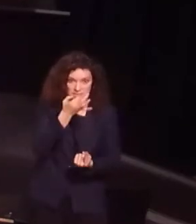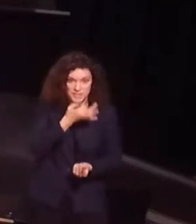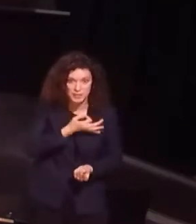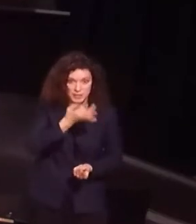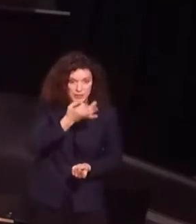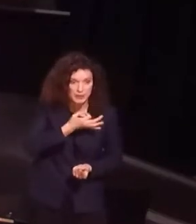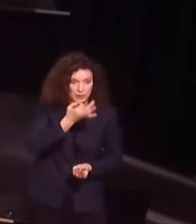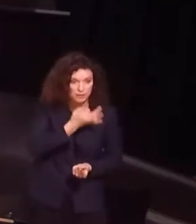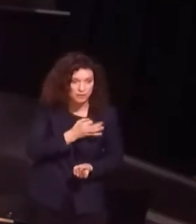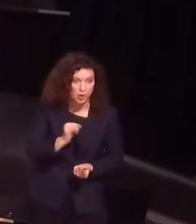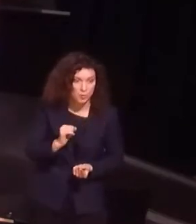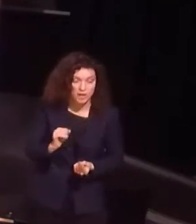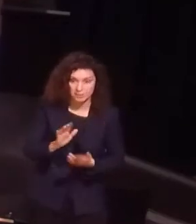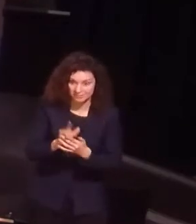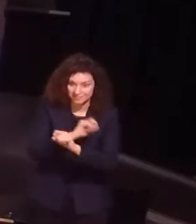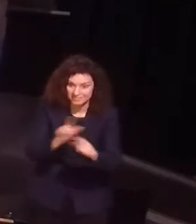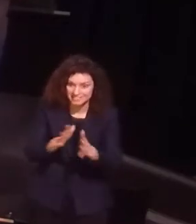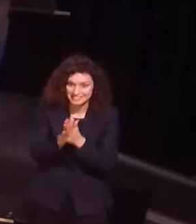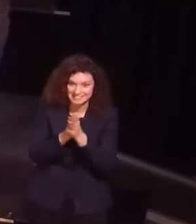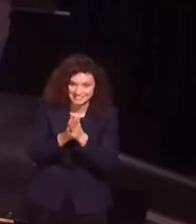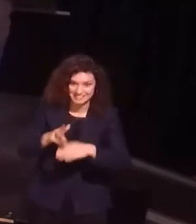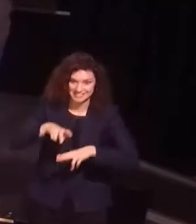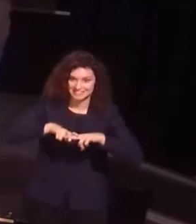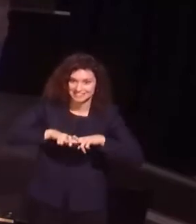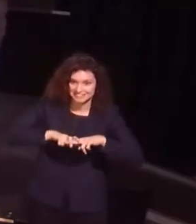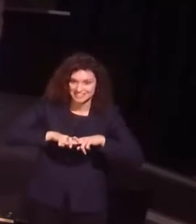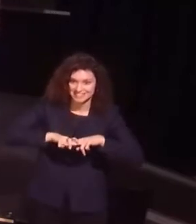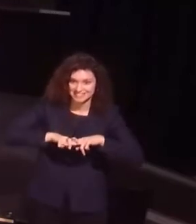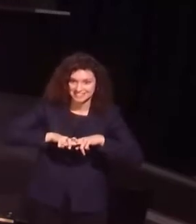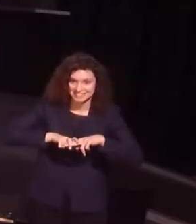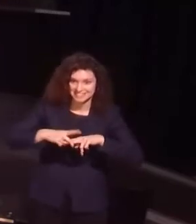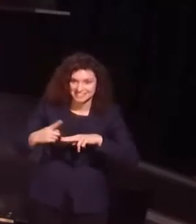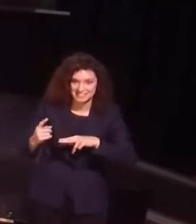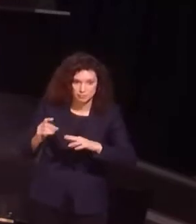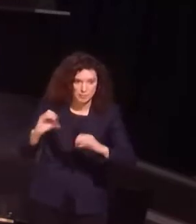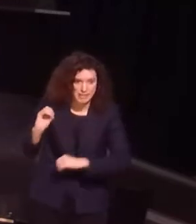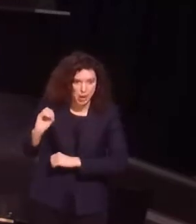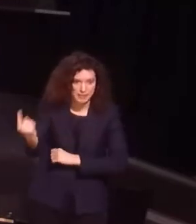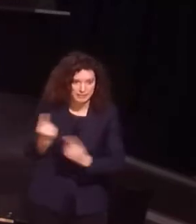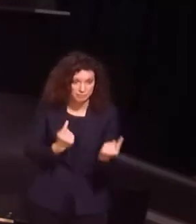Actually my very first accessibility meetup, I sent out this big e-mail, I was super excited, no one showed up.